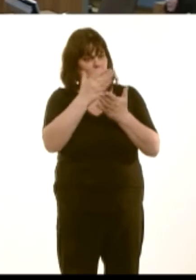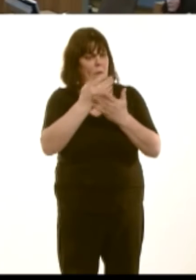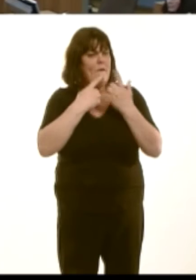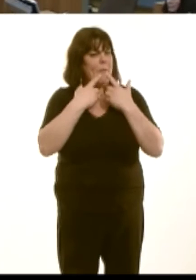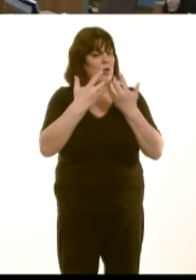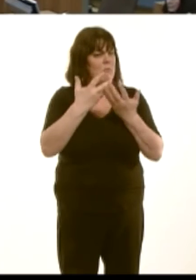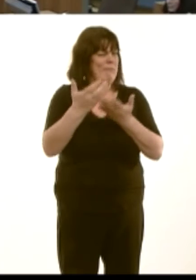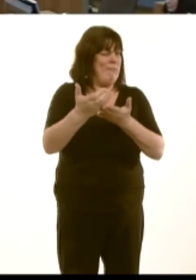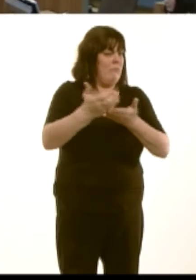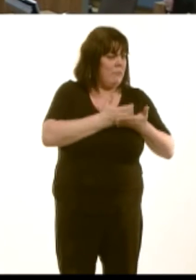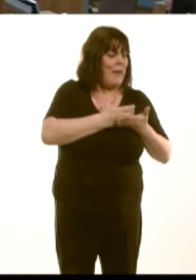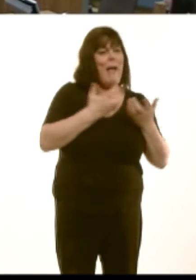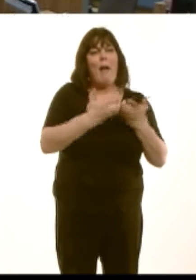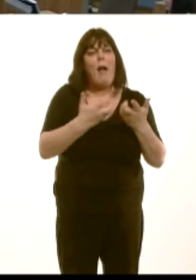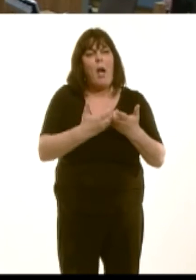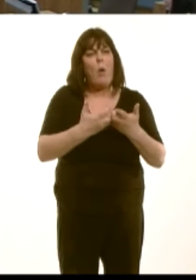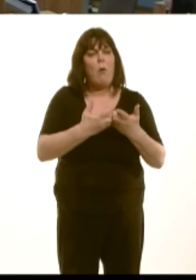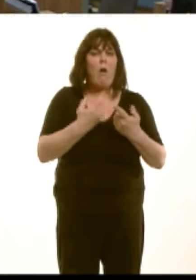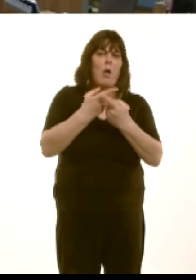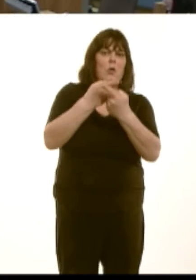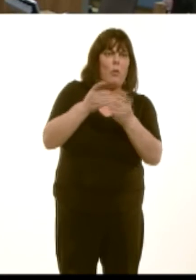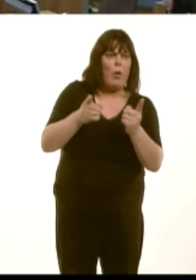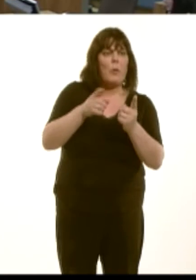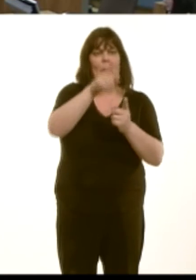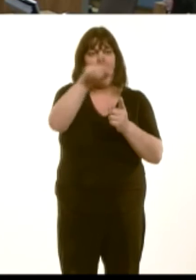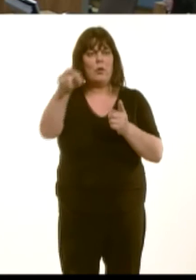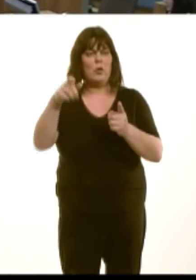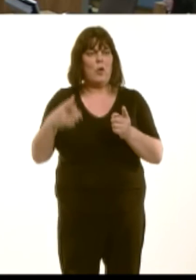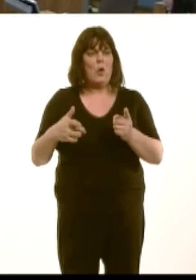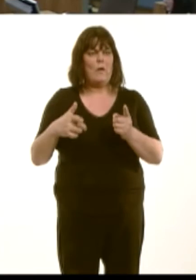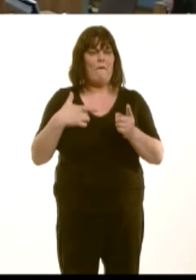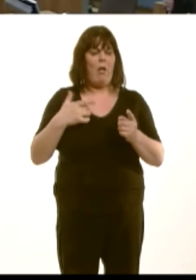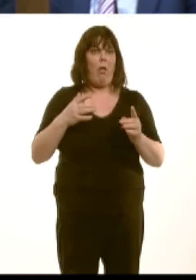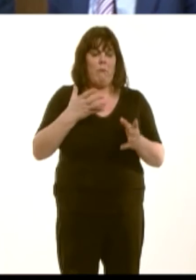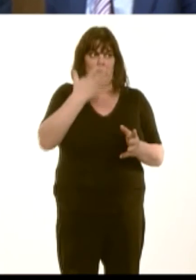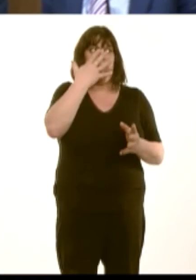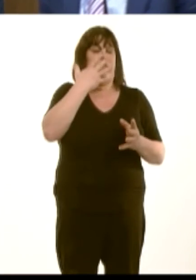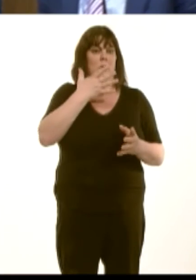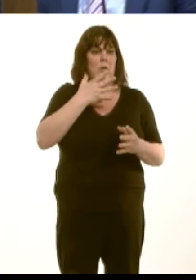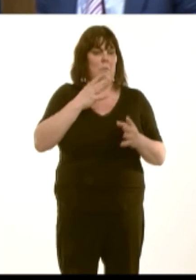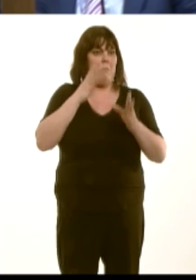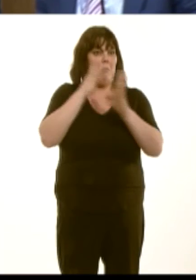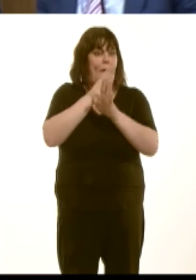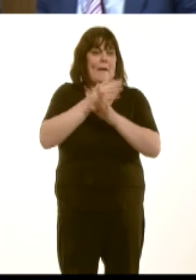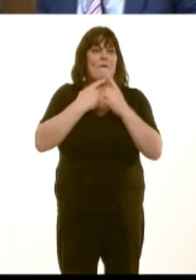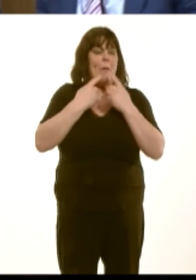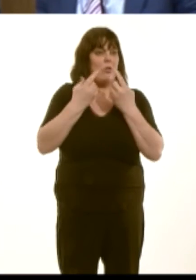as possible, and that patients, in future, are not put in the position that my constituent has been? Carwyn Jones: Iím aware of the allegations.